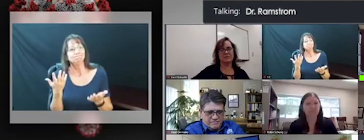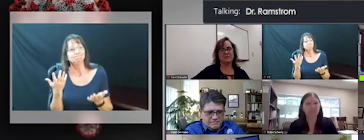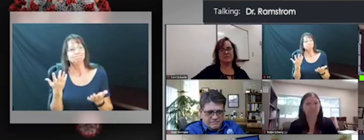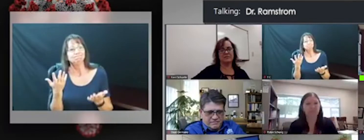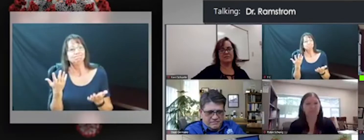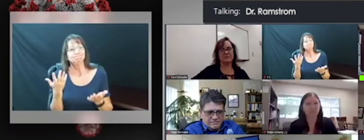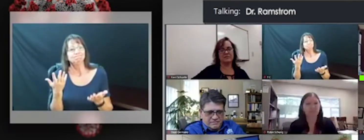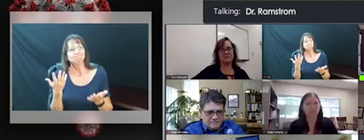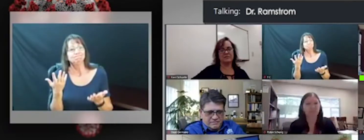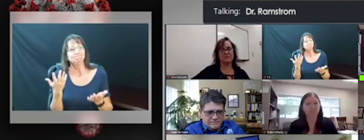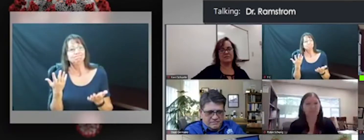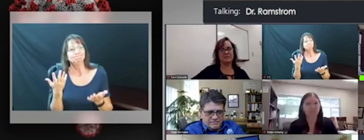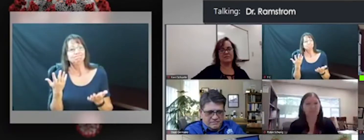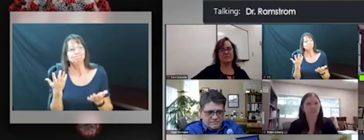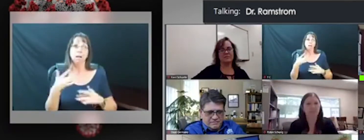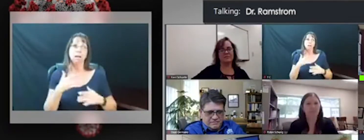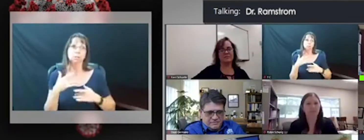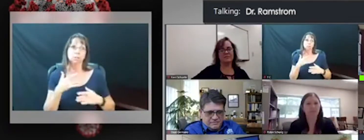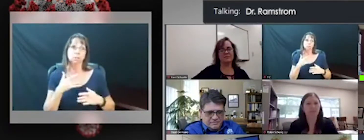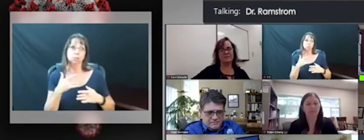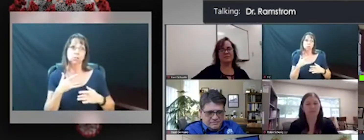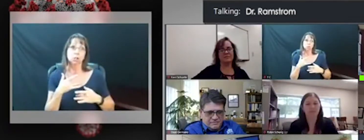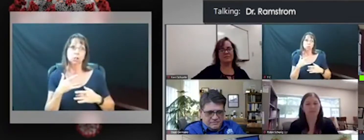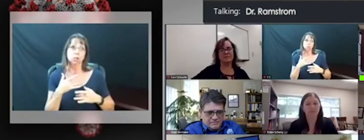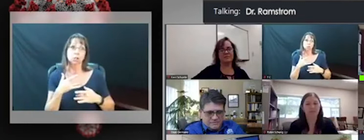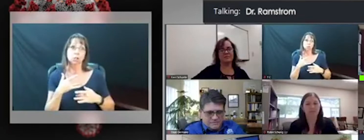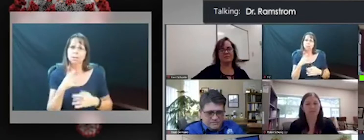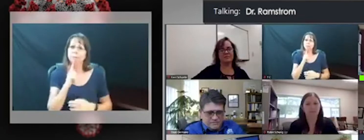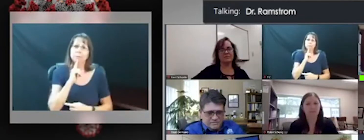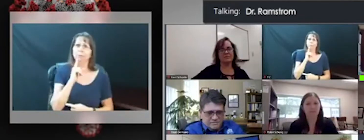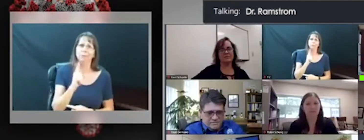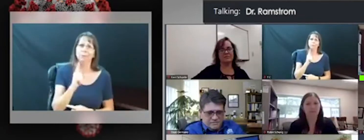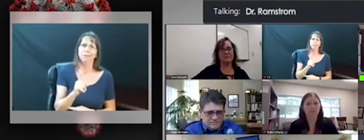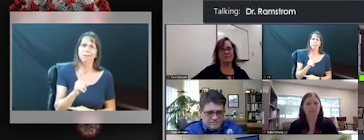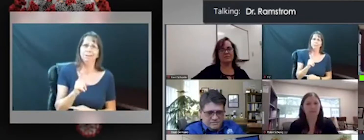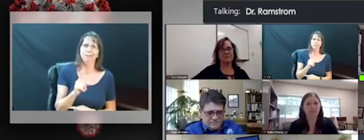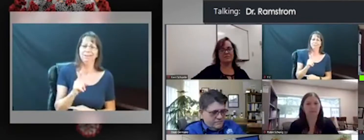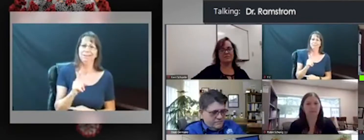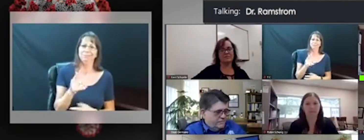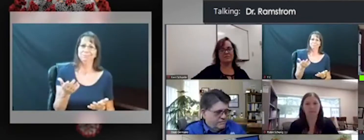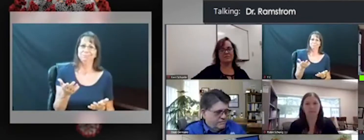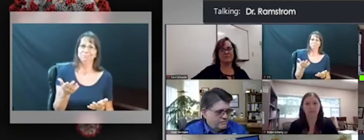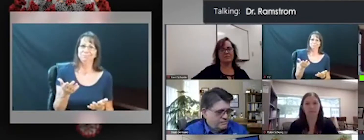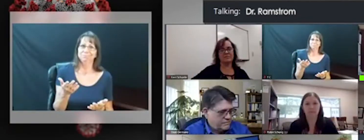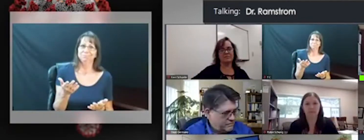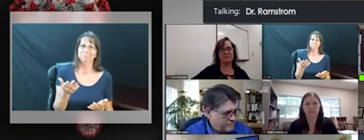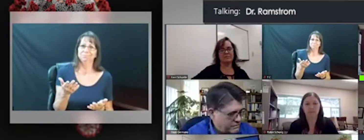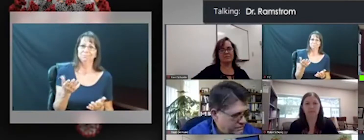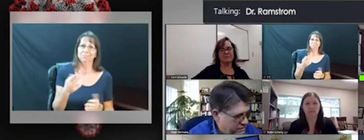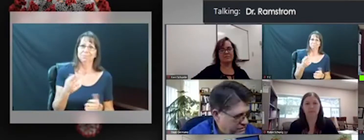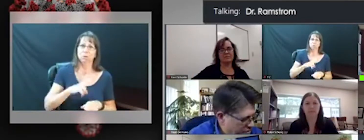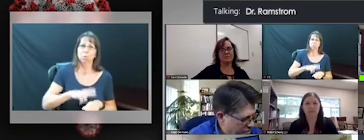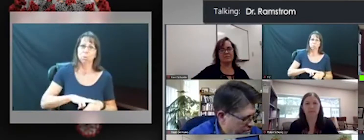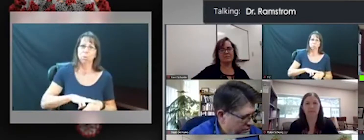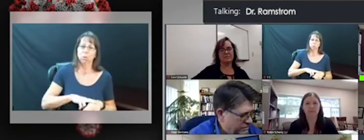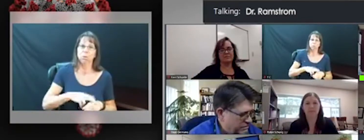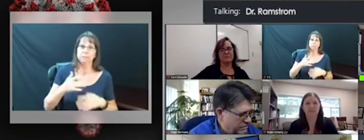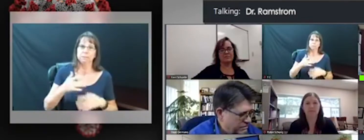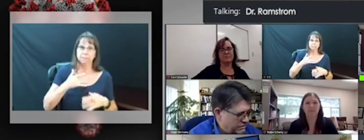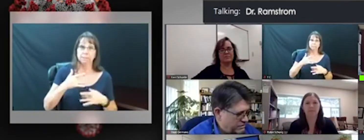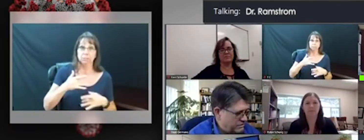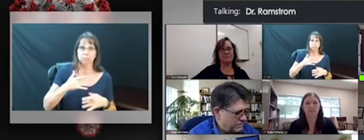am concerned, just from a realistic perspective, all of us. I think I'm not terribly concerned